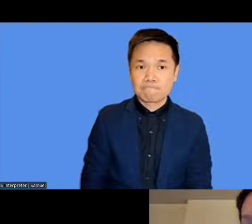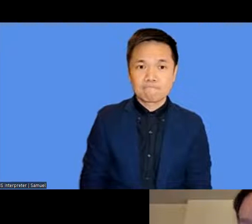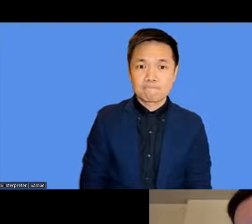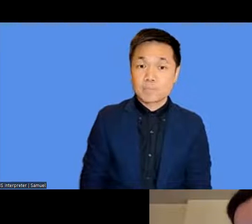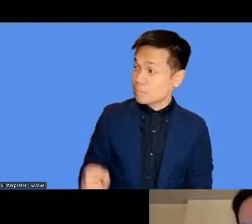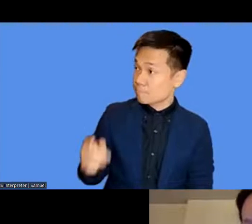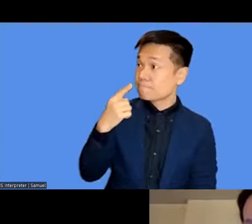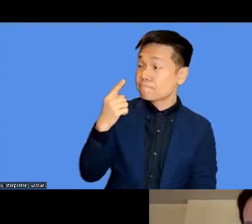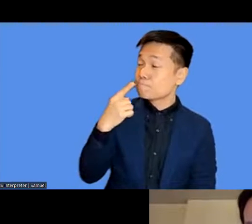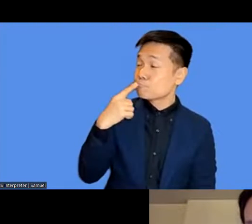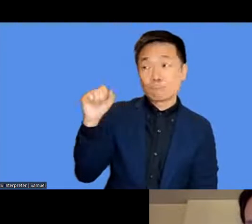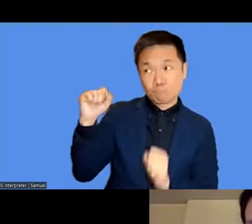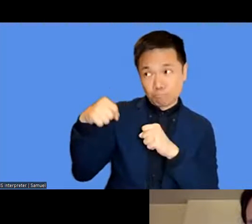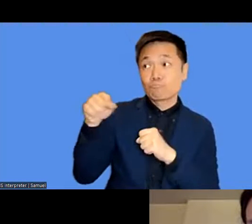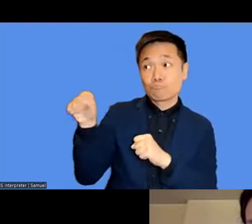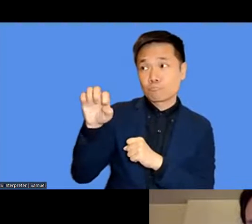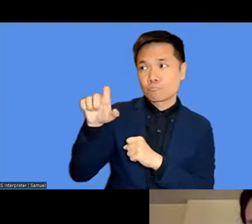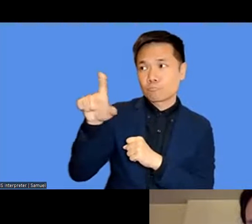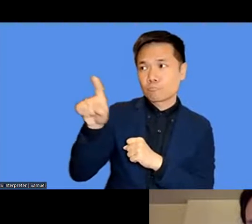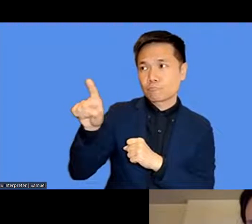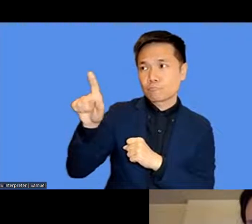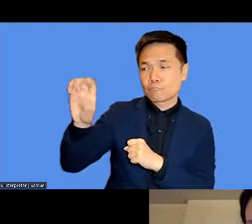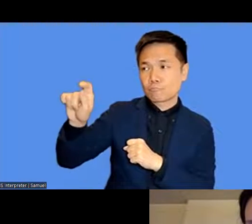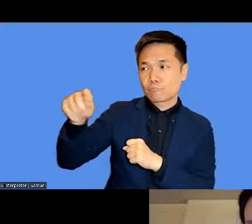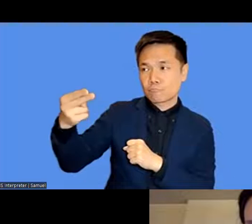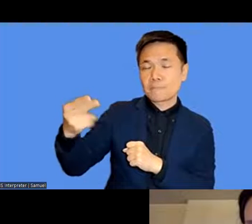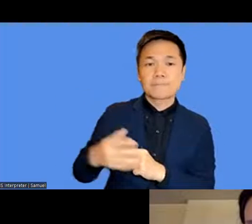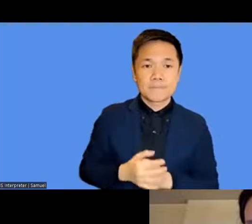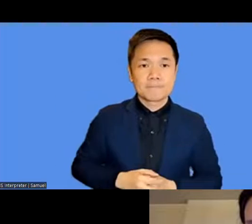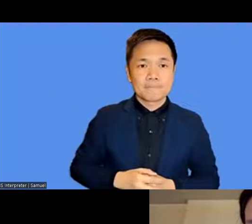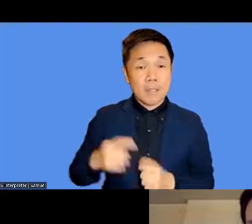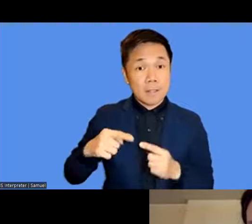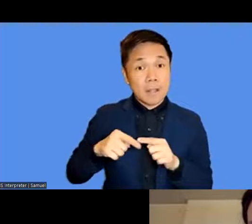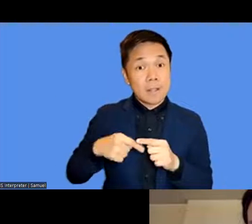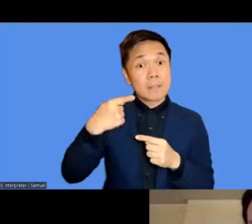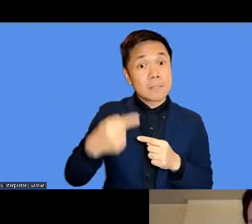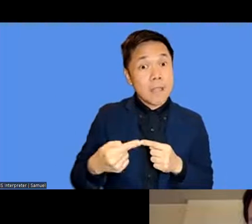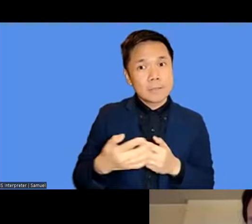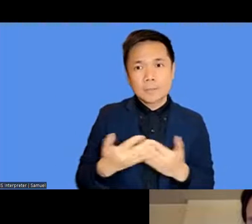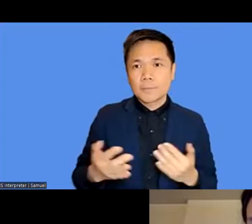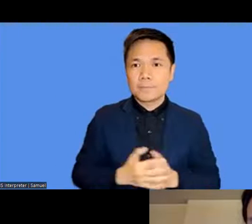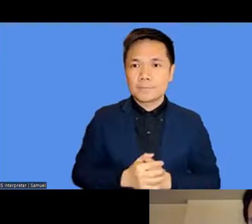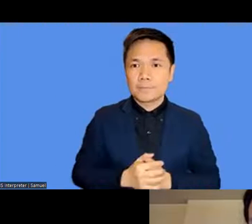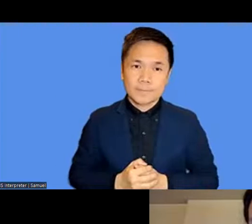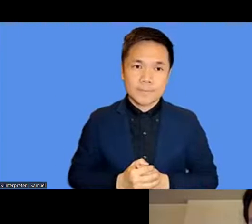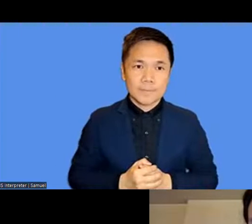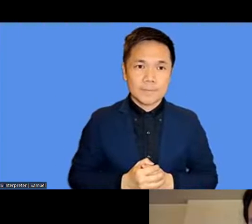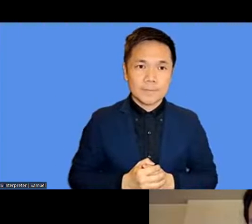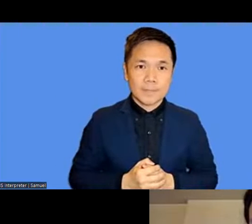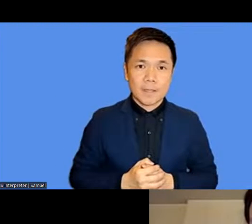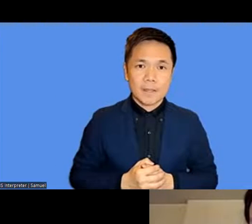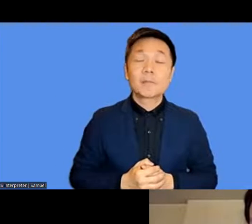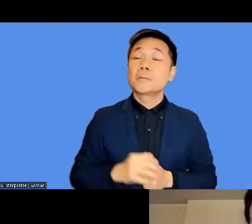I think one of the next steps we will have to create is this connection between stakeholders